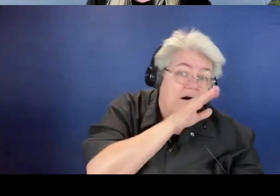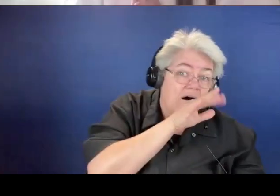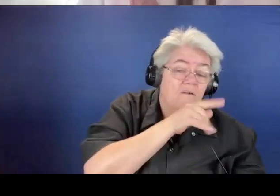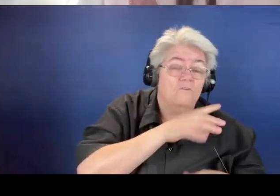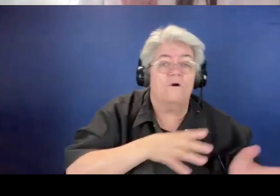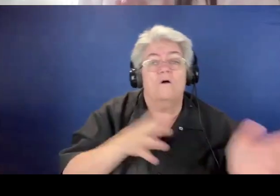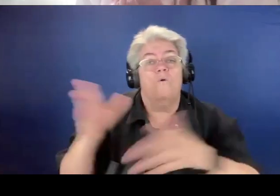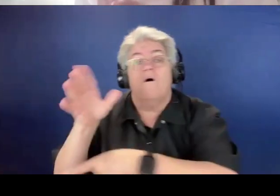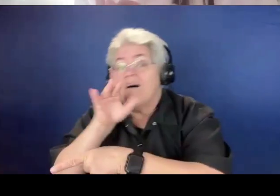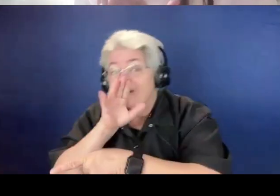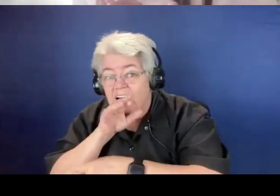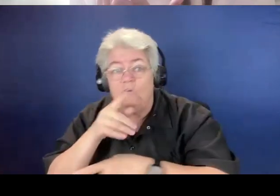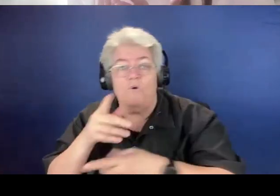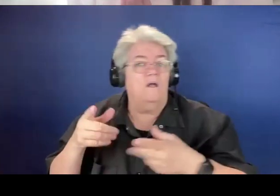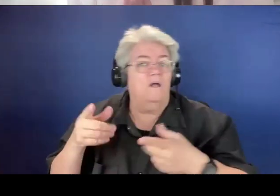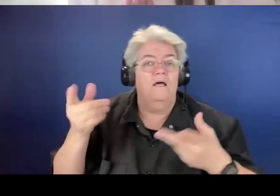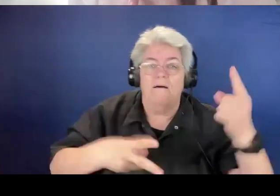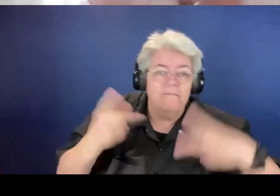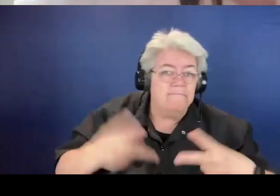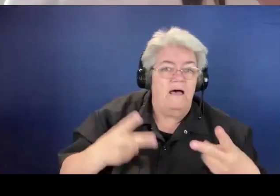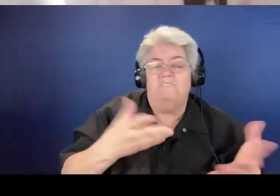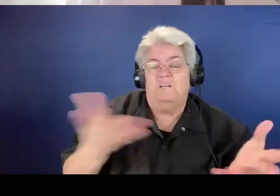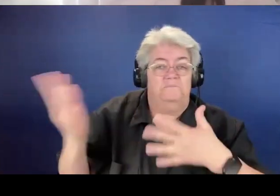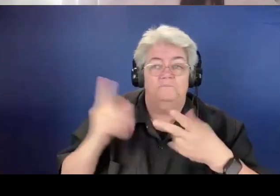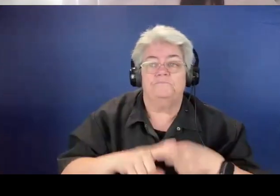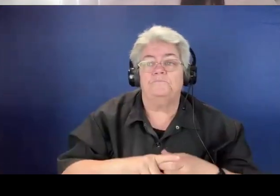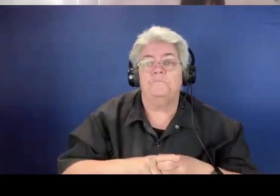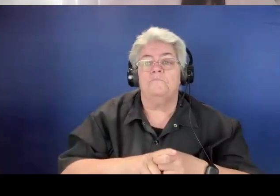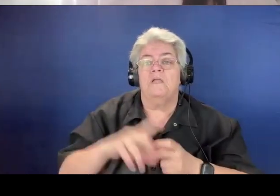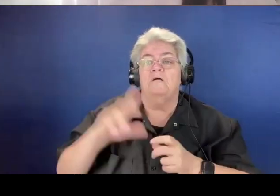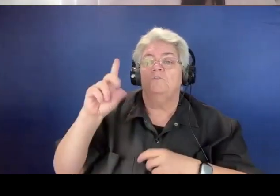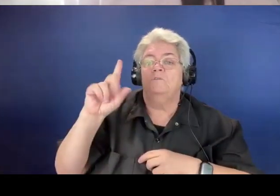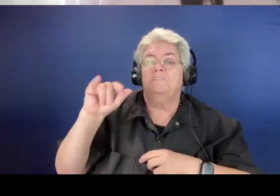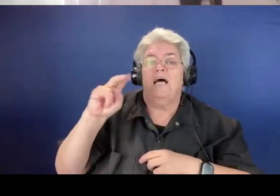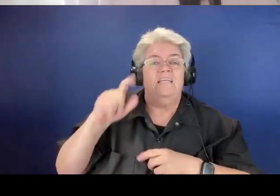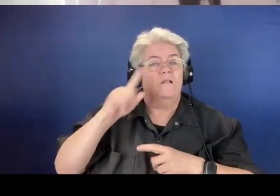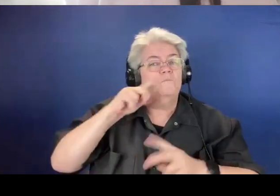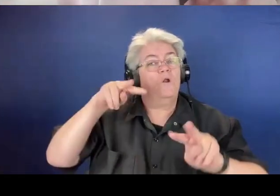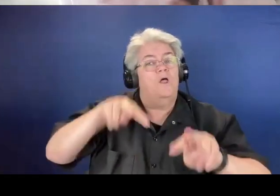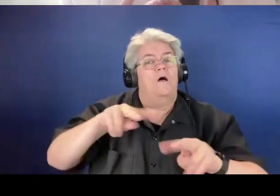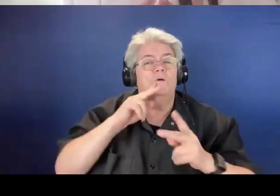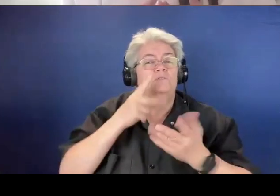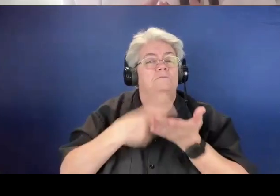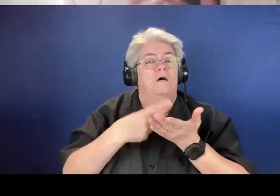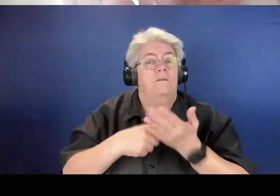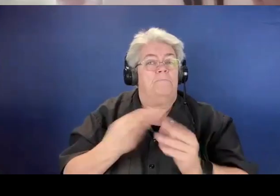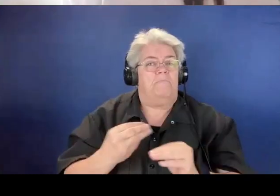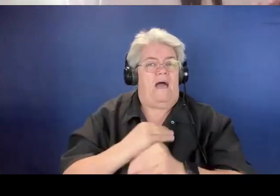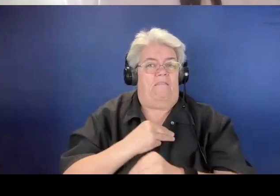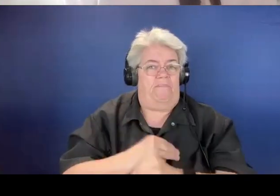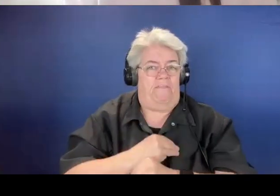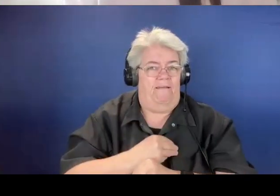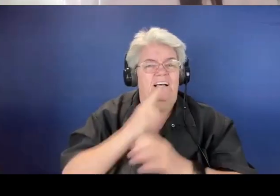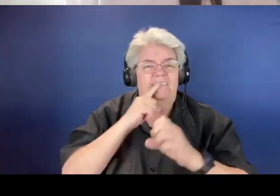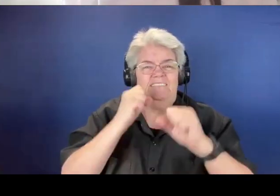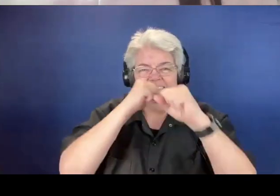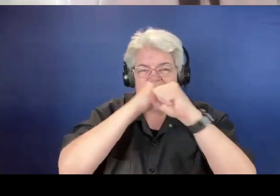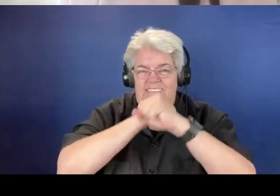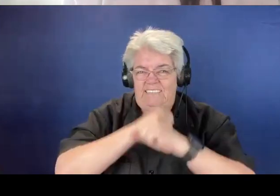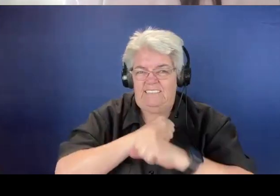So, moving into statistics. So why does all of this matter to us? Well, because statistically it should.